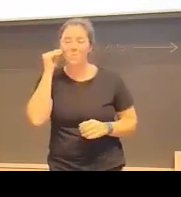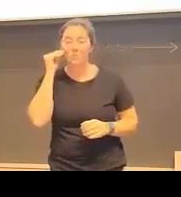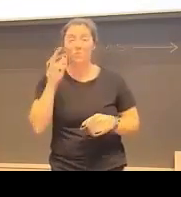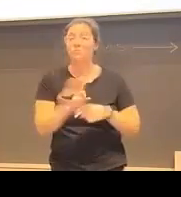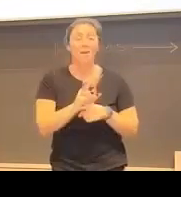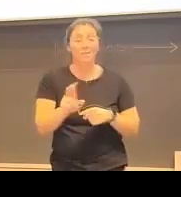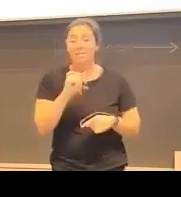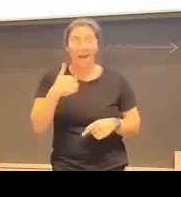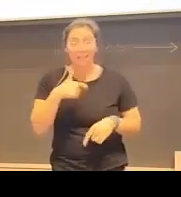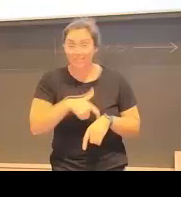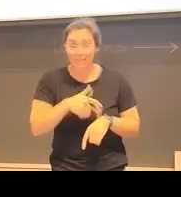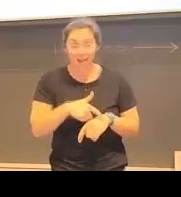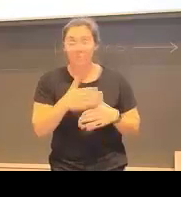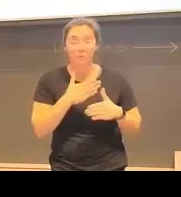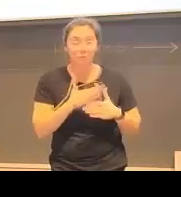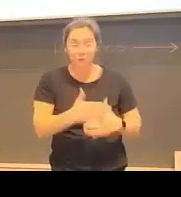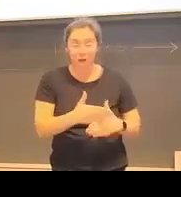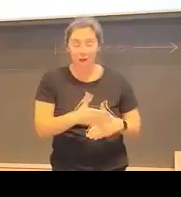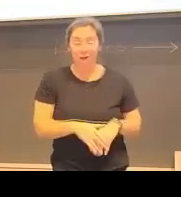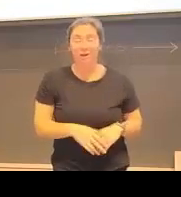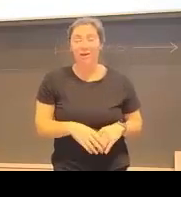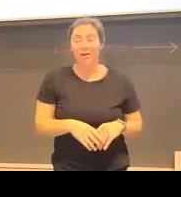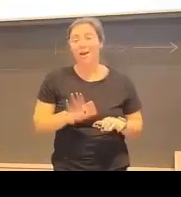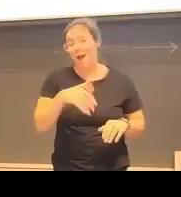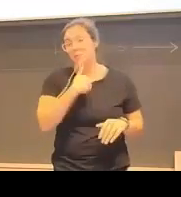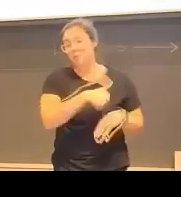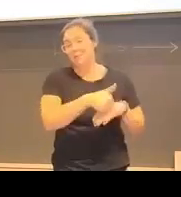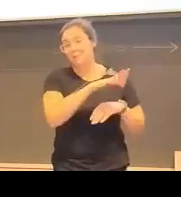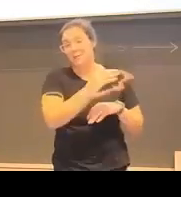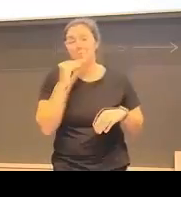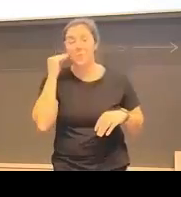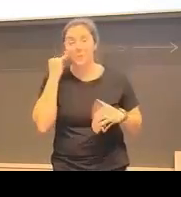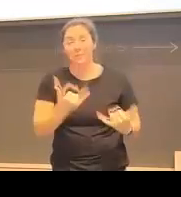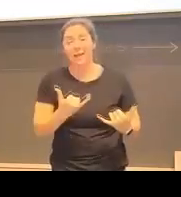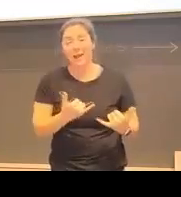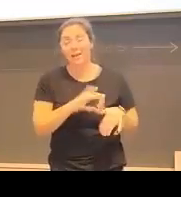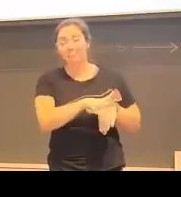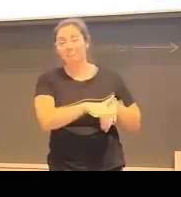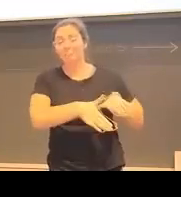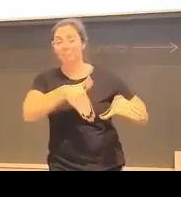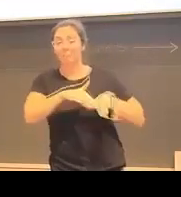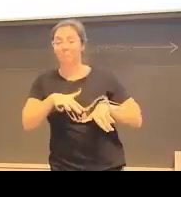have time to share next steps aside from we'll be sending you home later today if he didn't ask